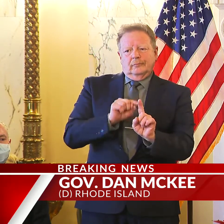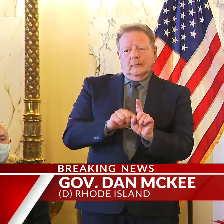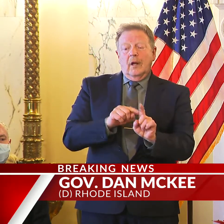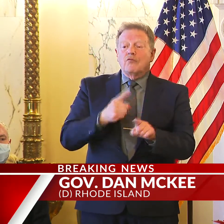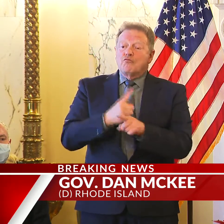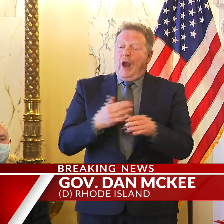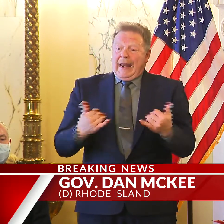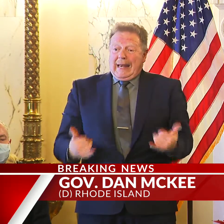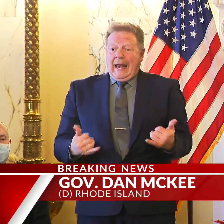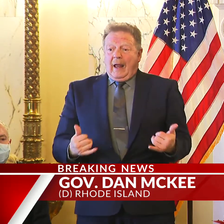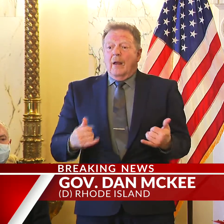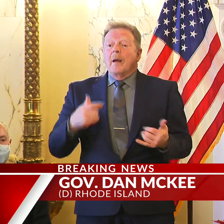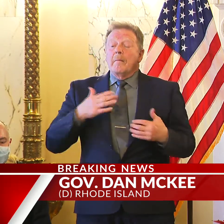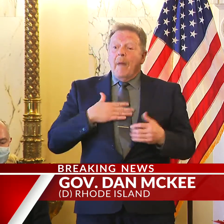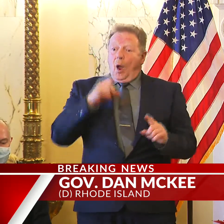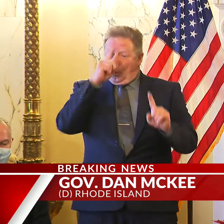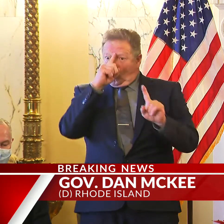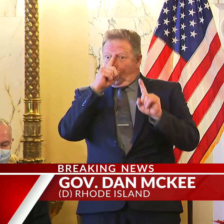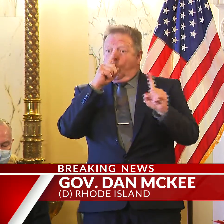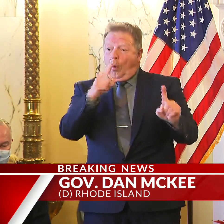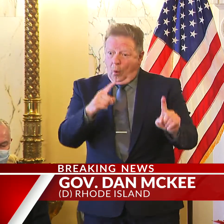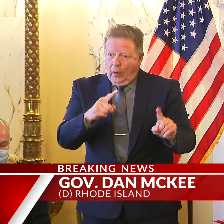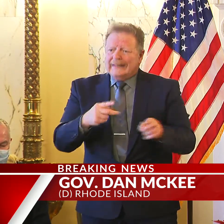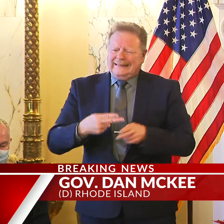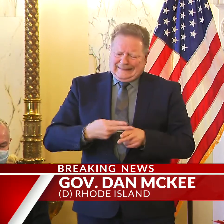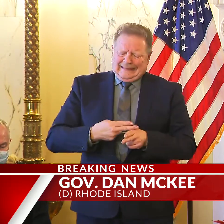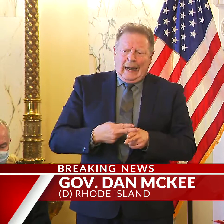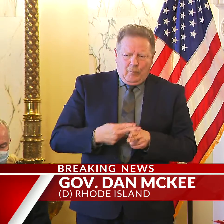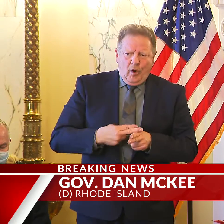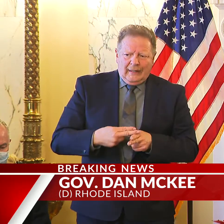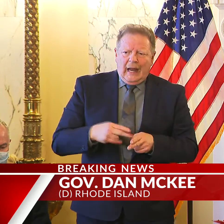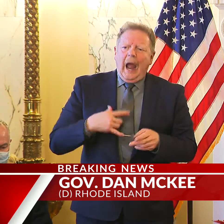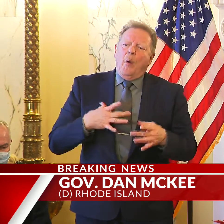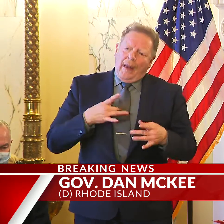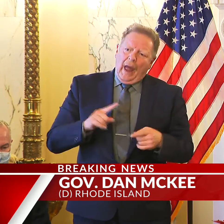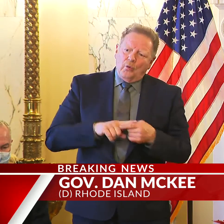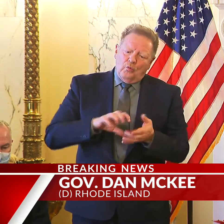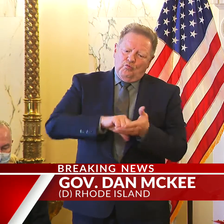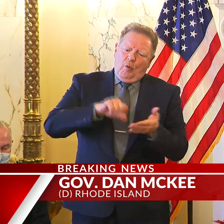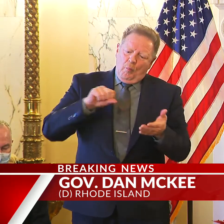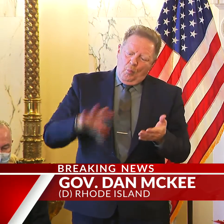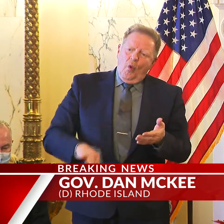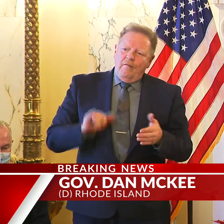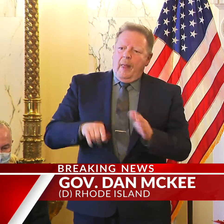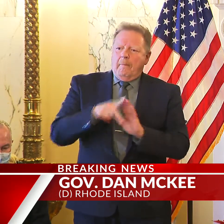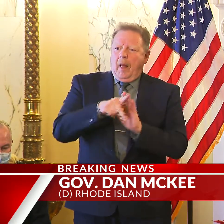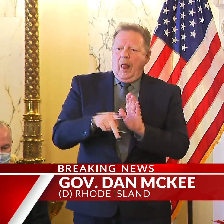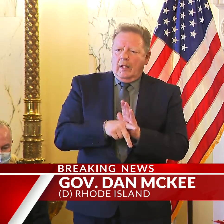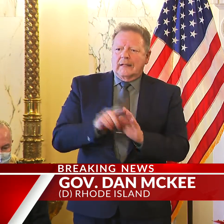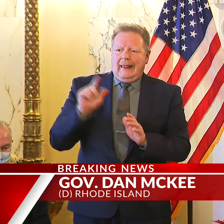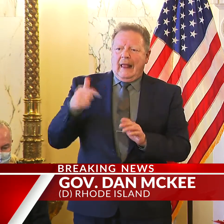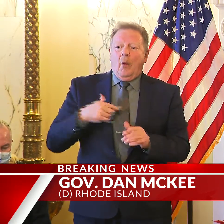THANKSGIVING, BUT YOU'VE GOT TO BE FLEXIBLE ON THIS. YOU'VE GOT TO REACT TO WHERE WE ARE. SO I I WOULD SAY AT THIS POINT TIME THE INTENTION IS THAT IS